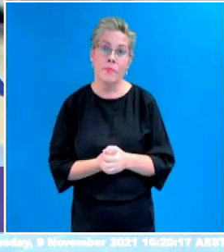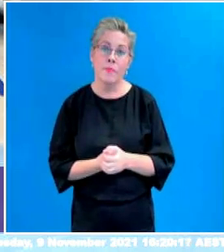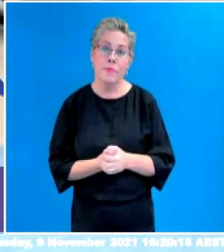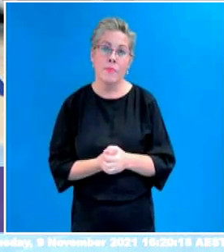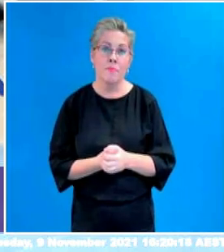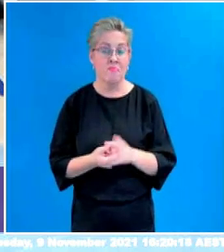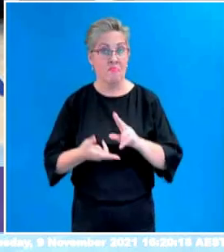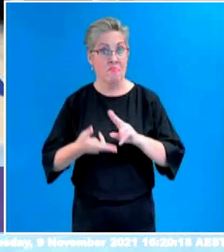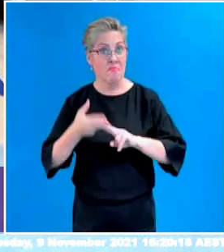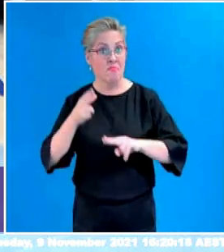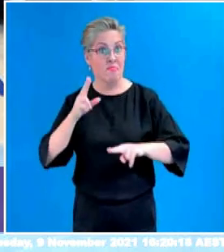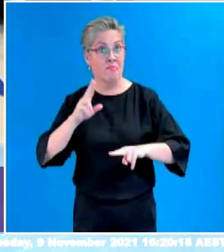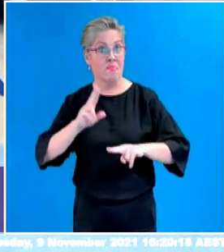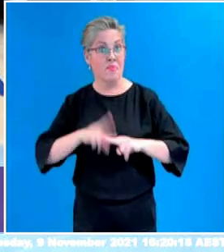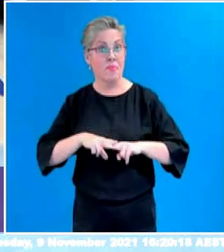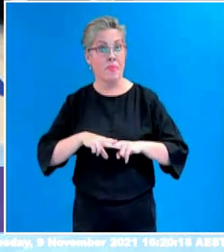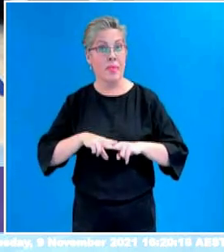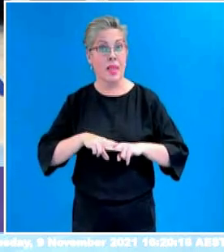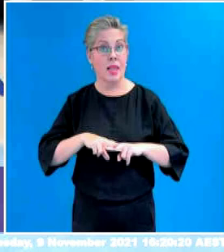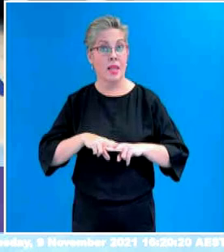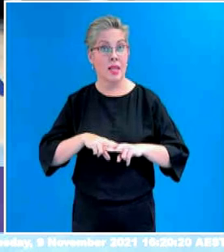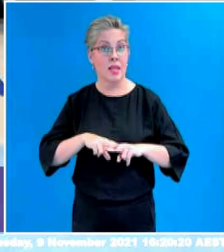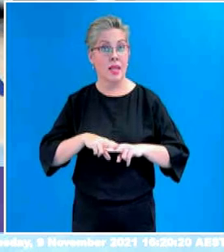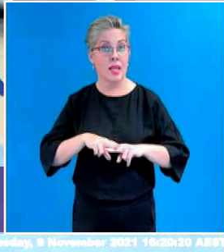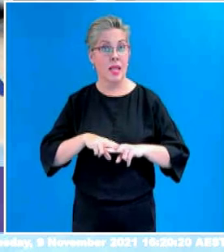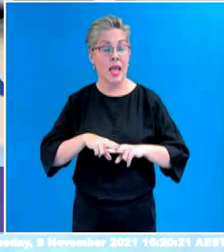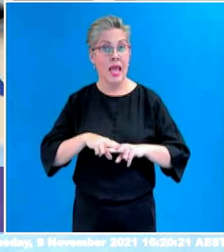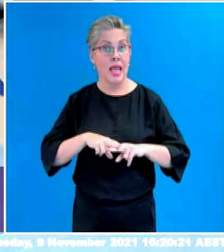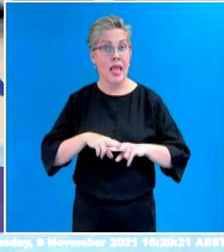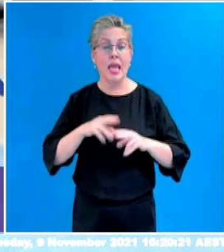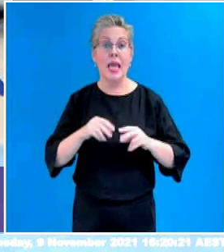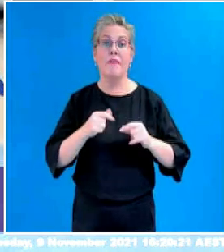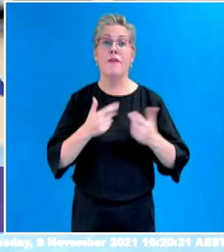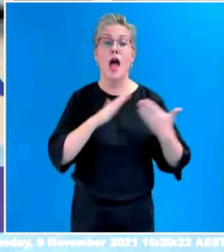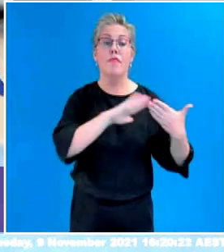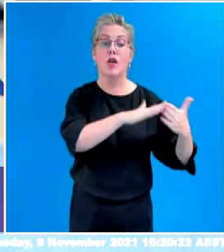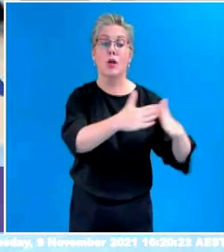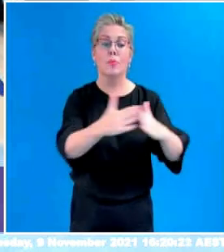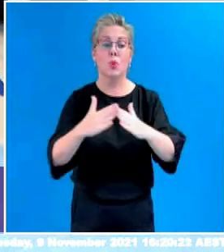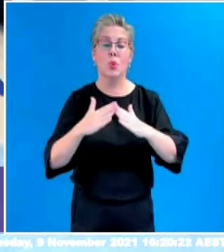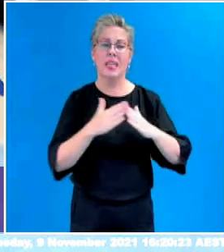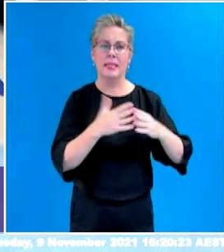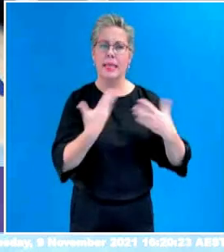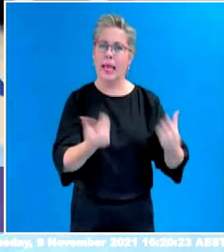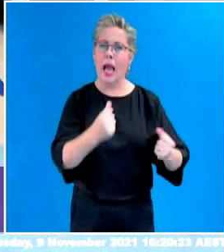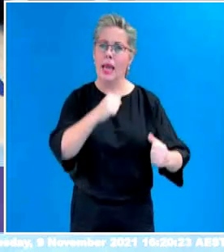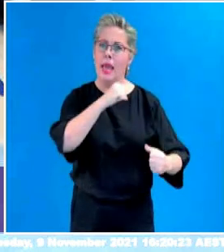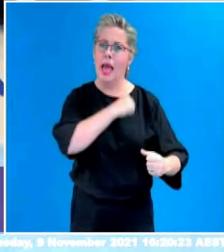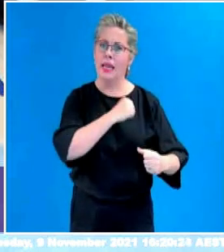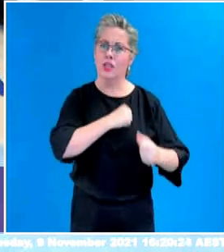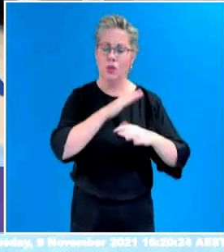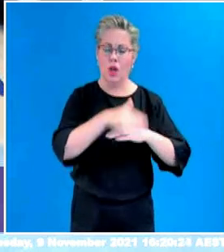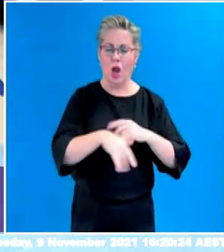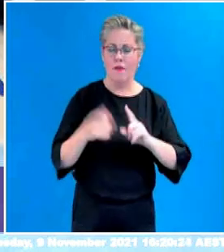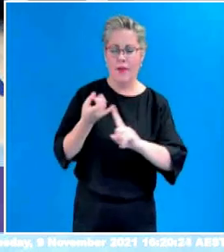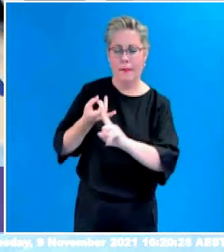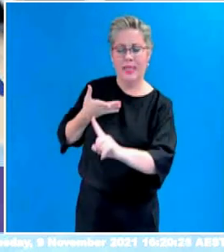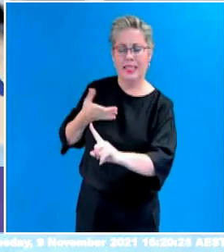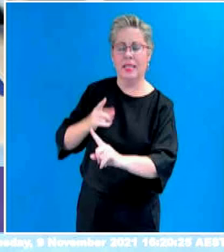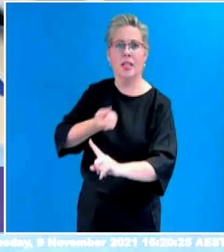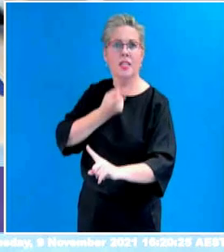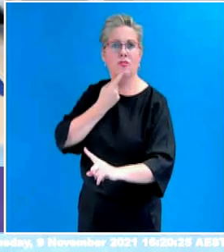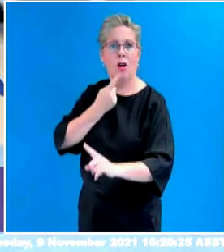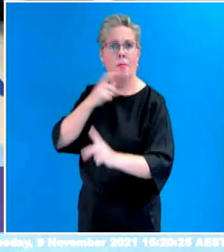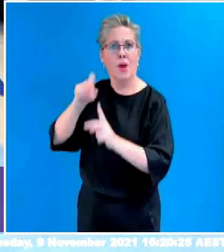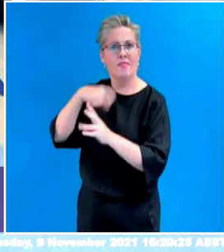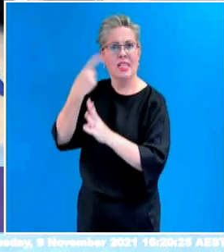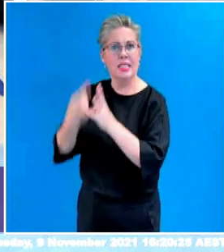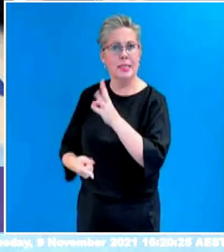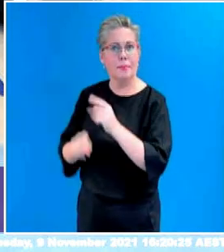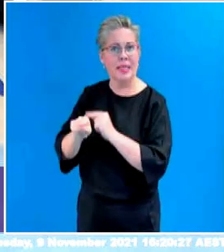people's perceptions of a particular impairment was causing problems for